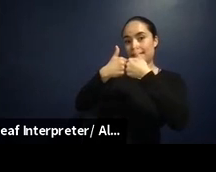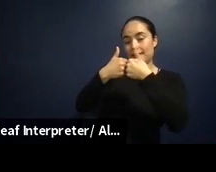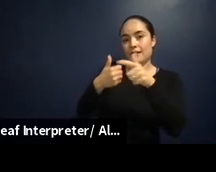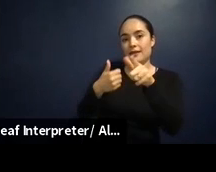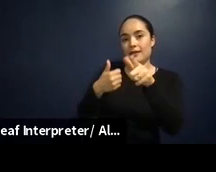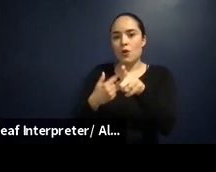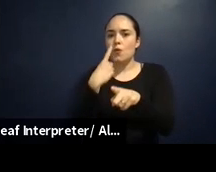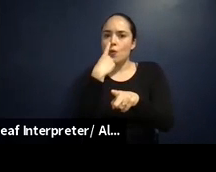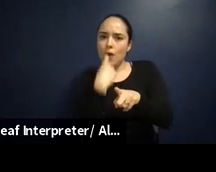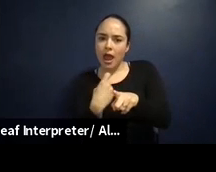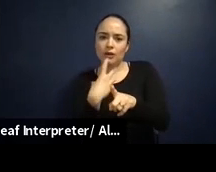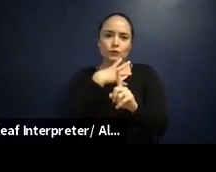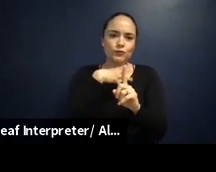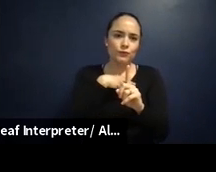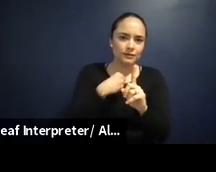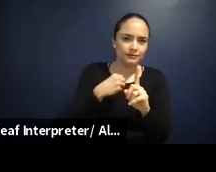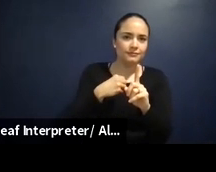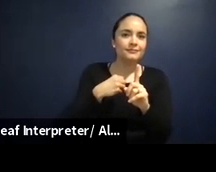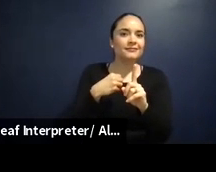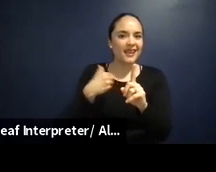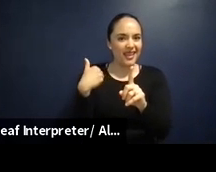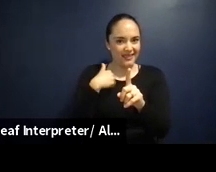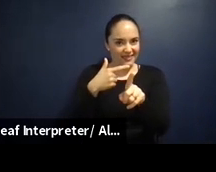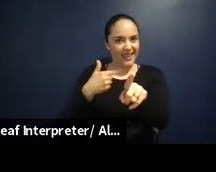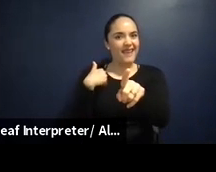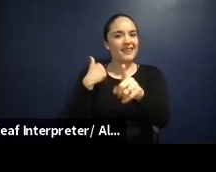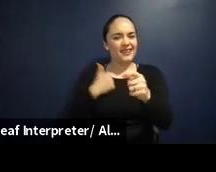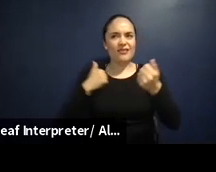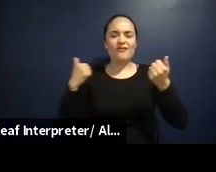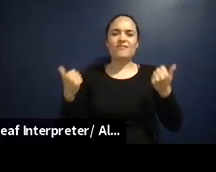[Kim]: Yeah, that's that's very accurate. So just like I mentioned, the sand that you find on the beach,